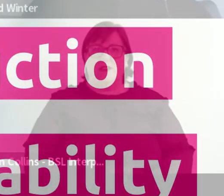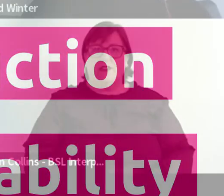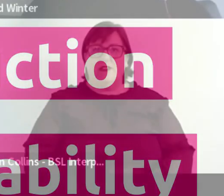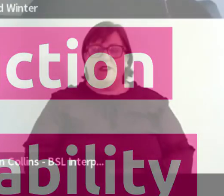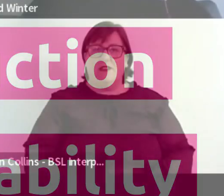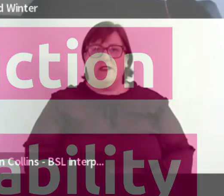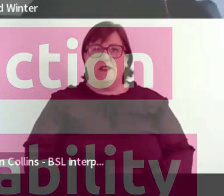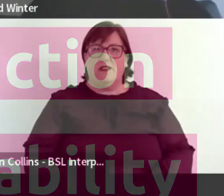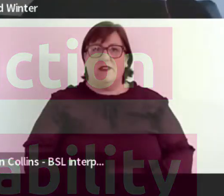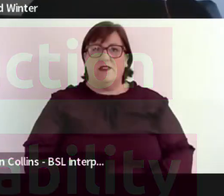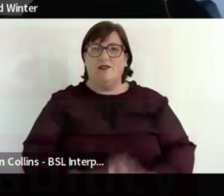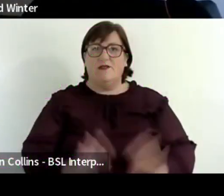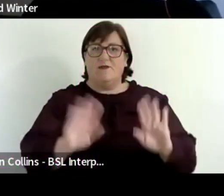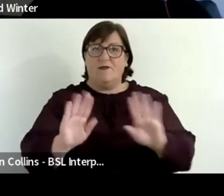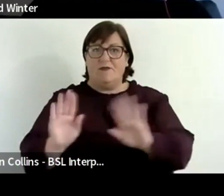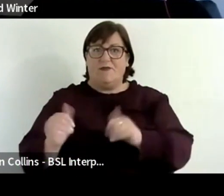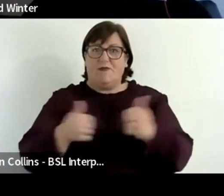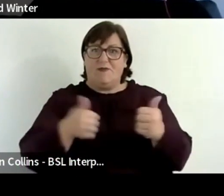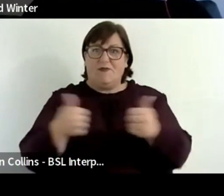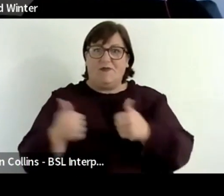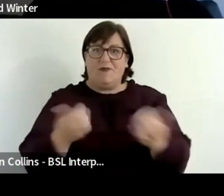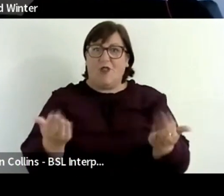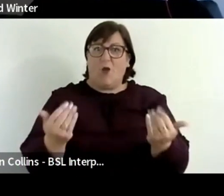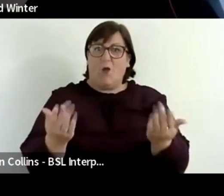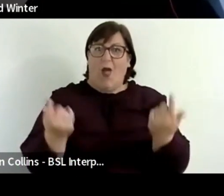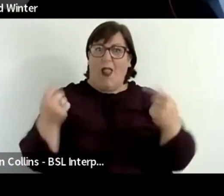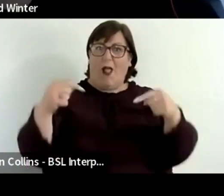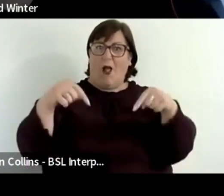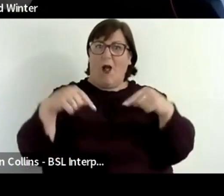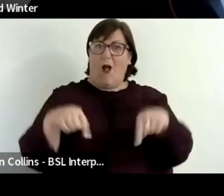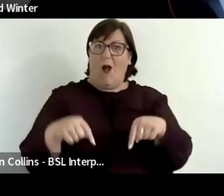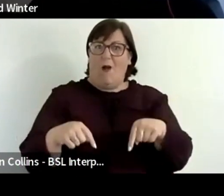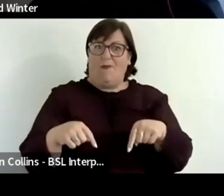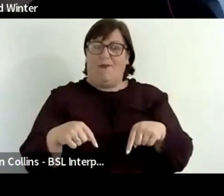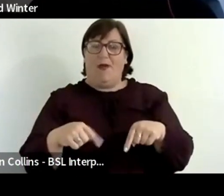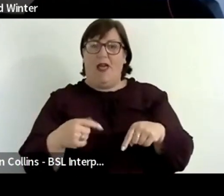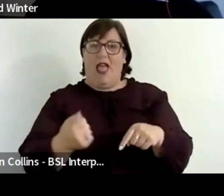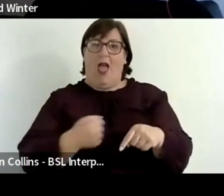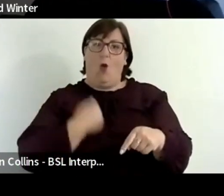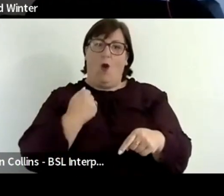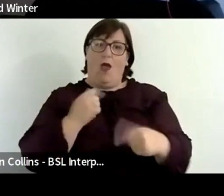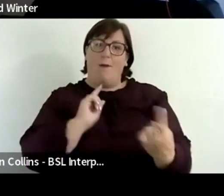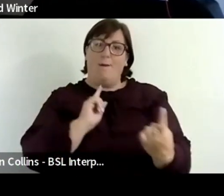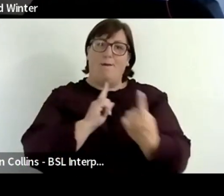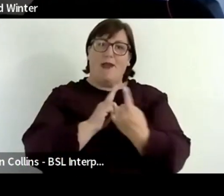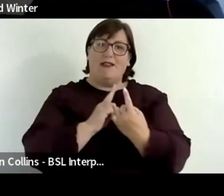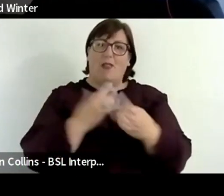Hello everyone. Welcome to the latest Meet The Employer Event. Thank you for joining us.